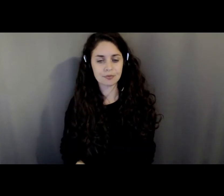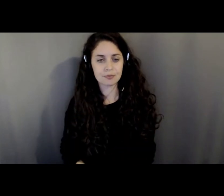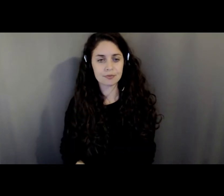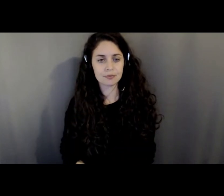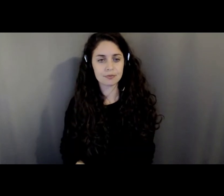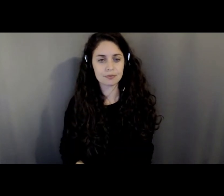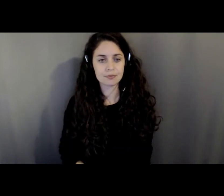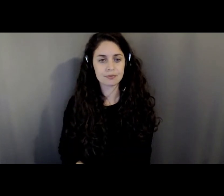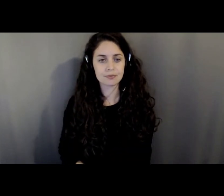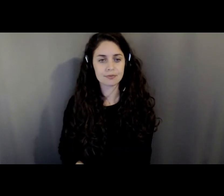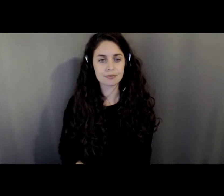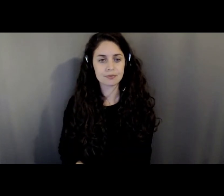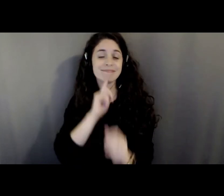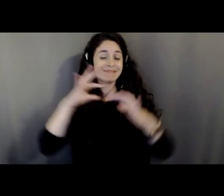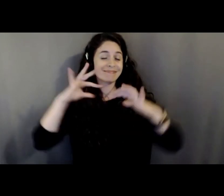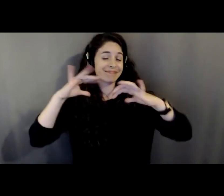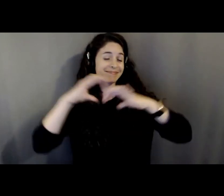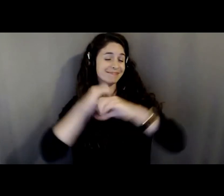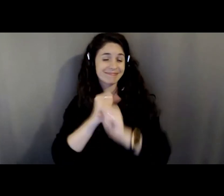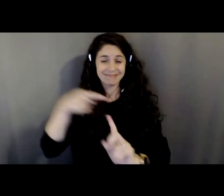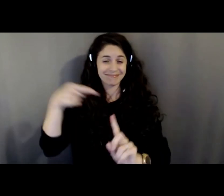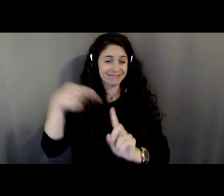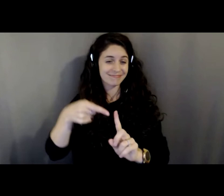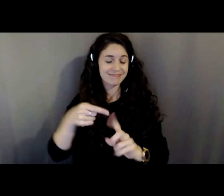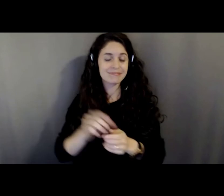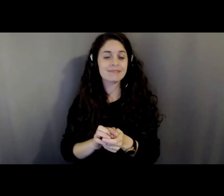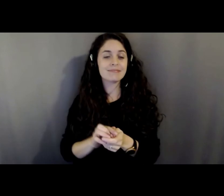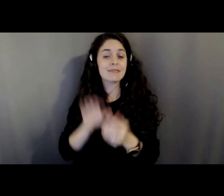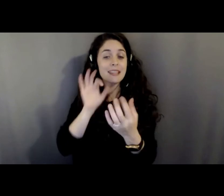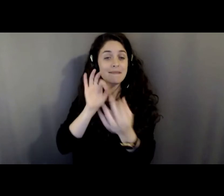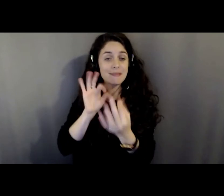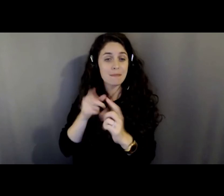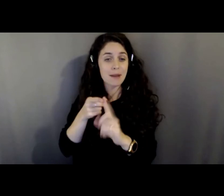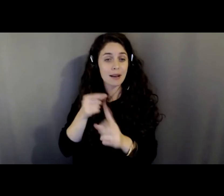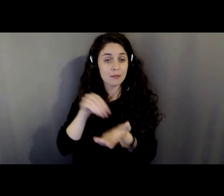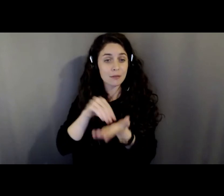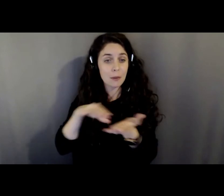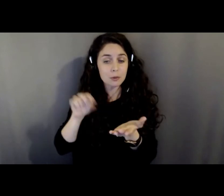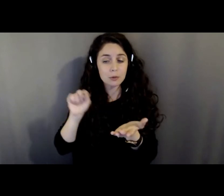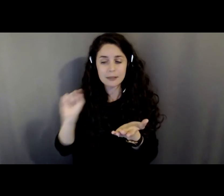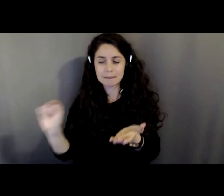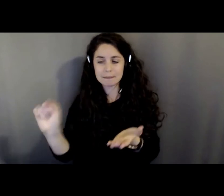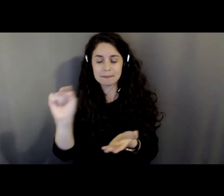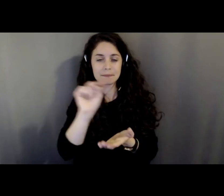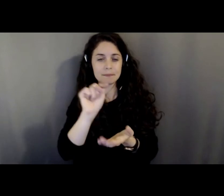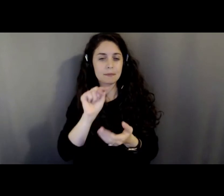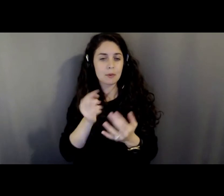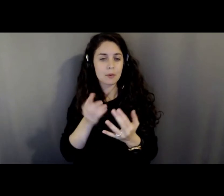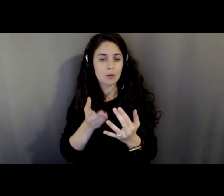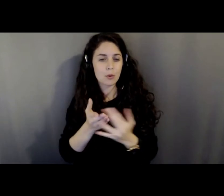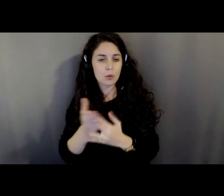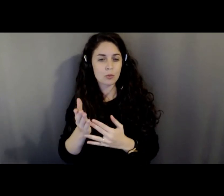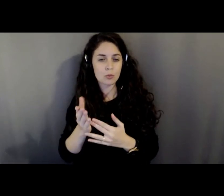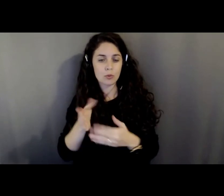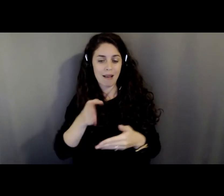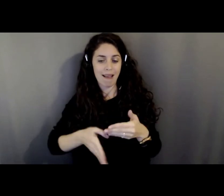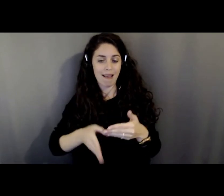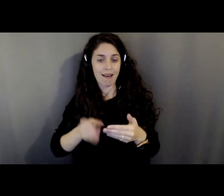in summary, what we've heard from students through their end of program evaluations, the benefits